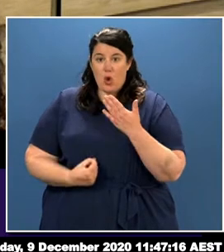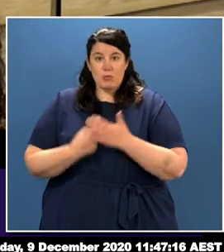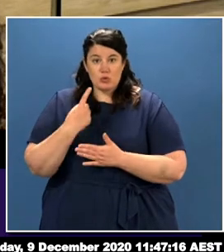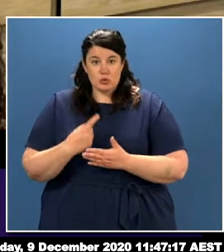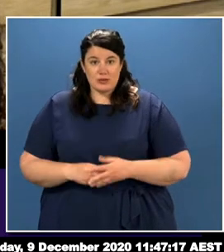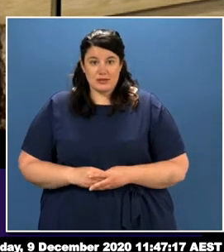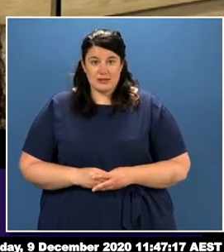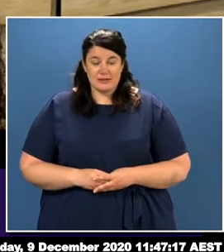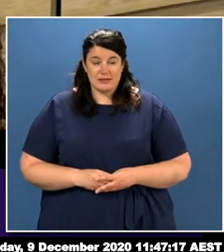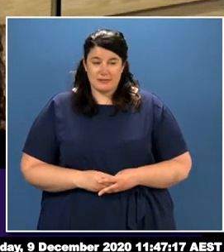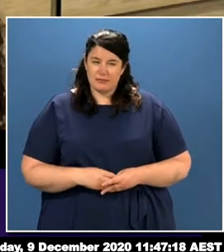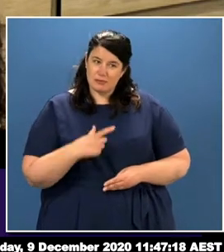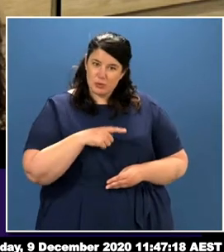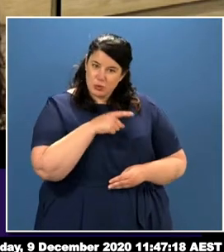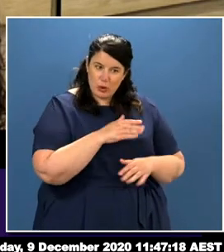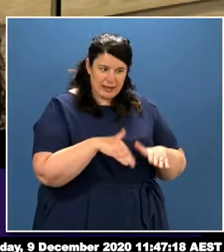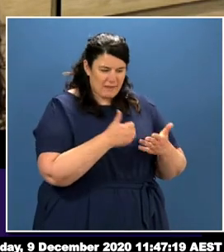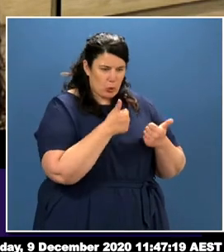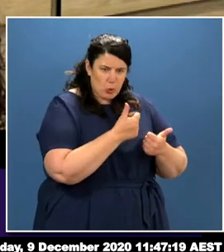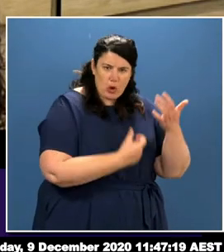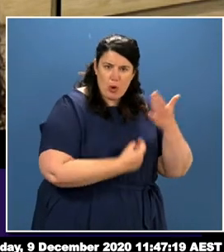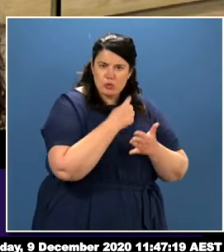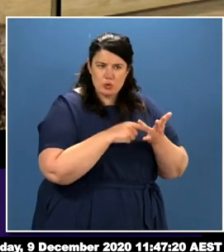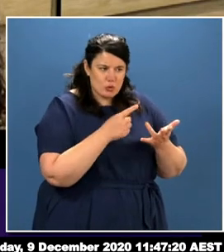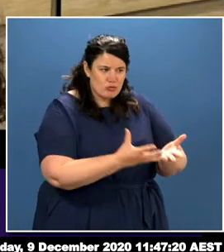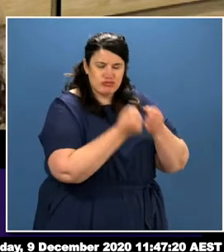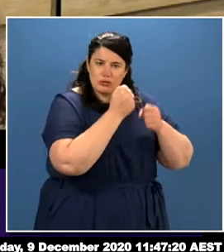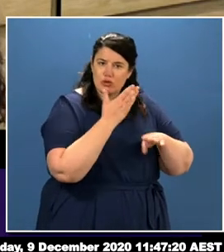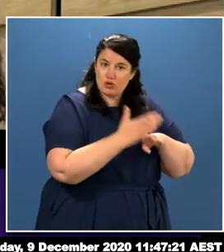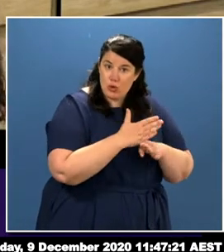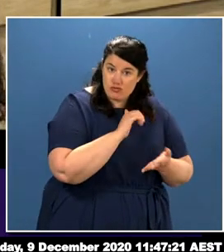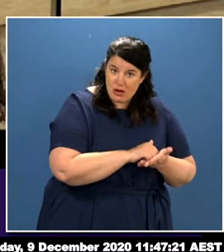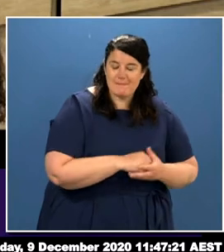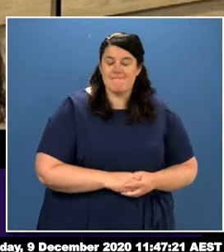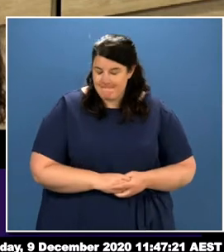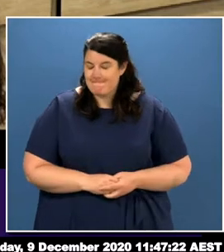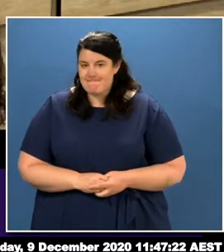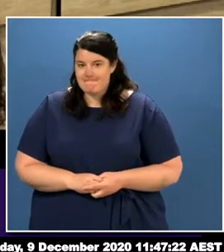Because you wanted to give yourself the very best chance of getting the job? That's correct.